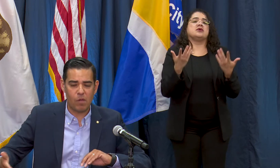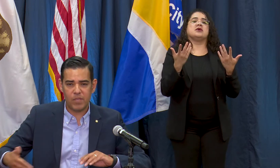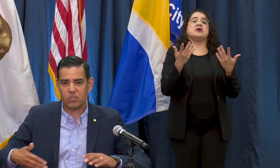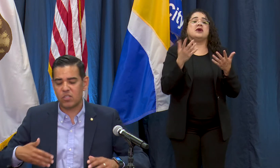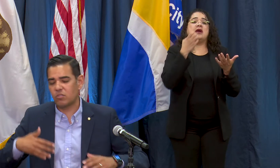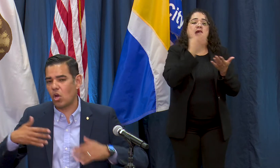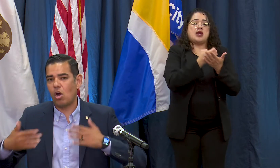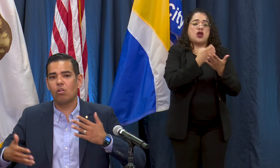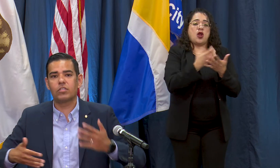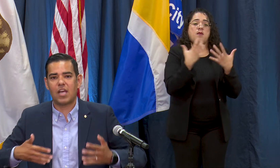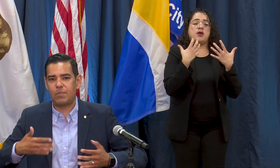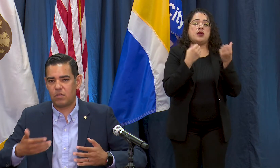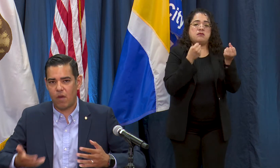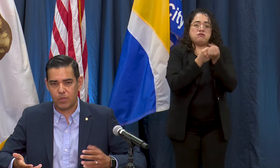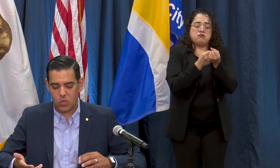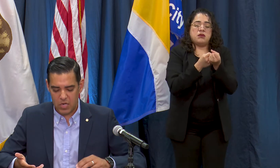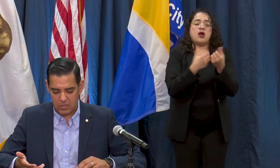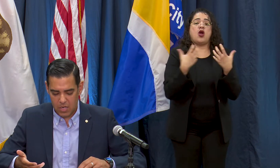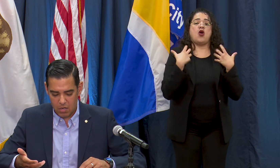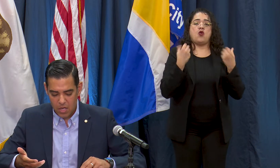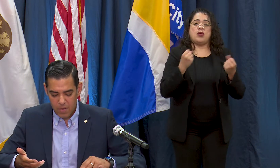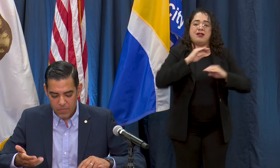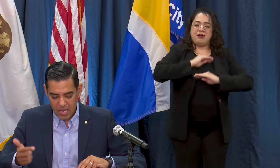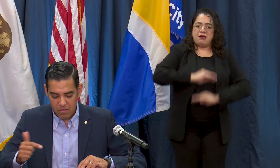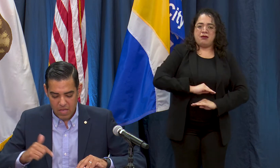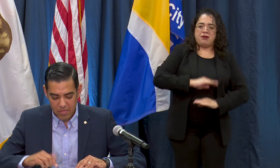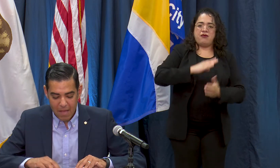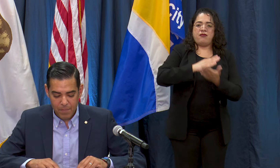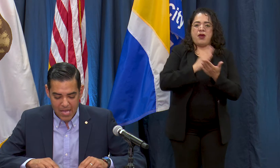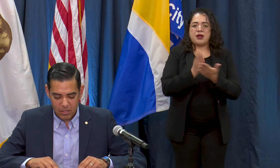businesses, there's all types of opportunities there and that package